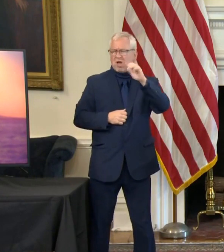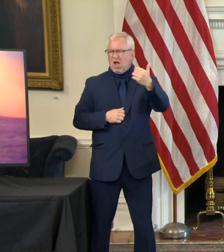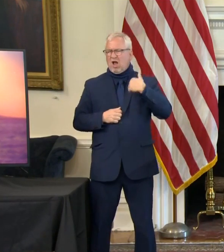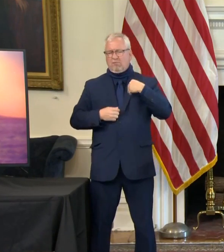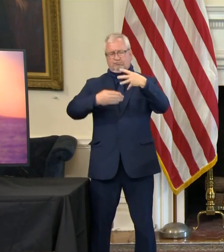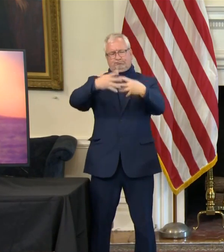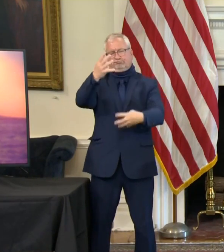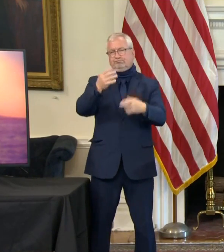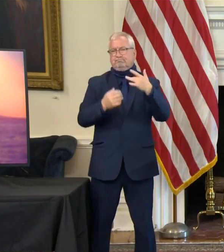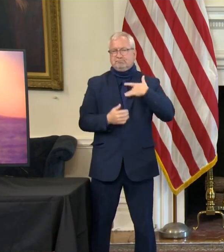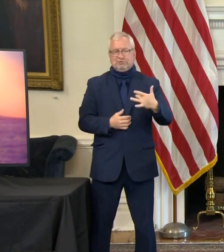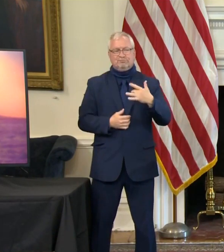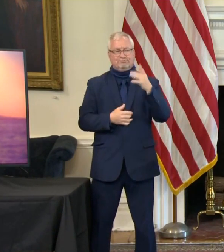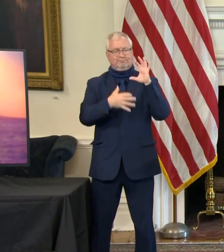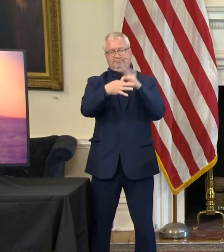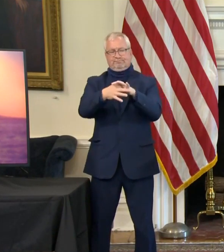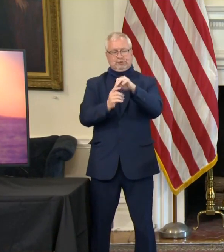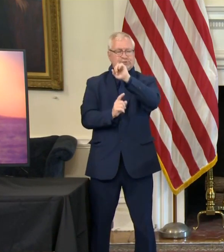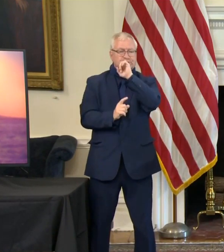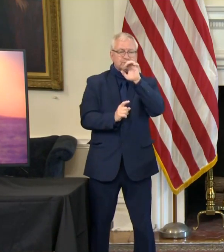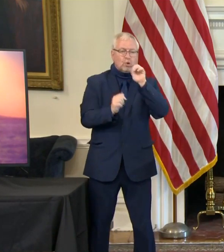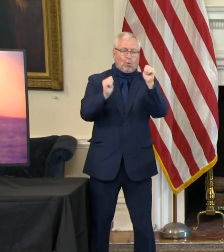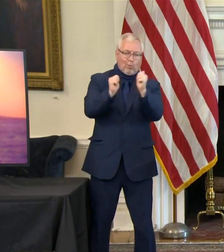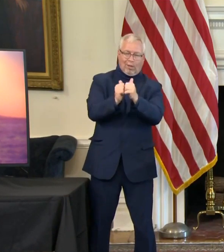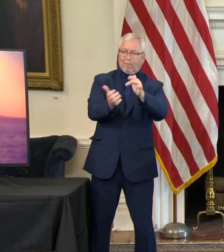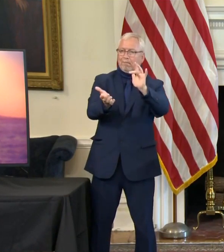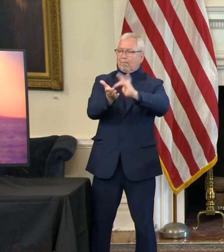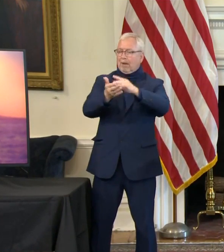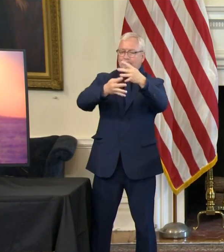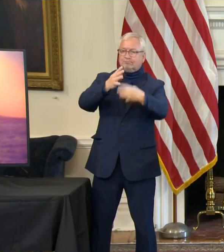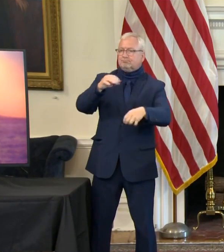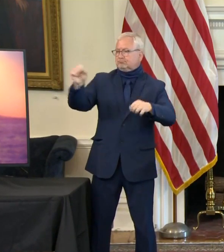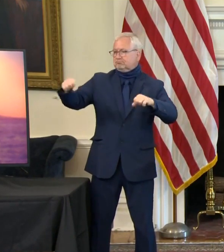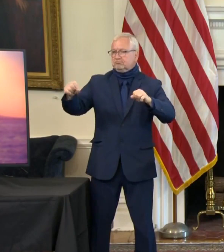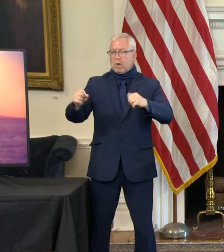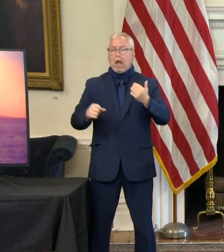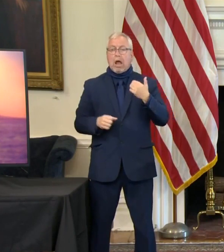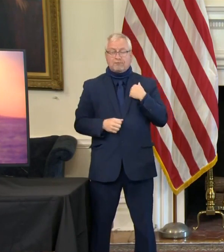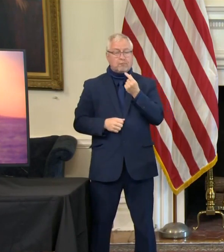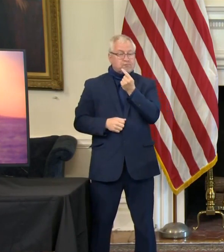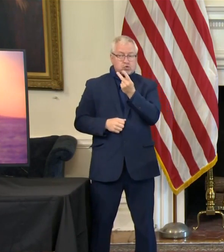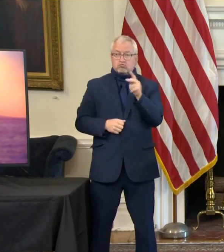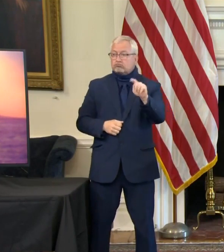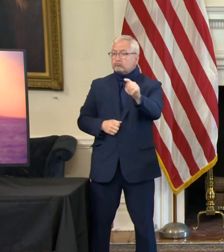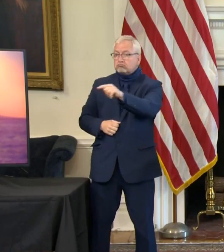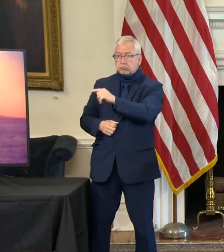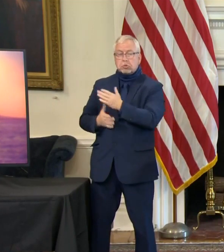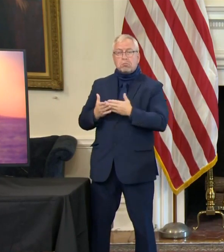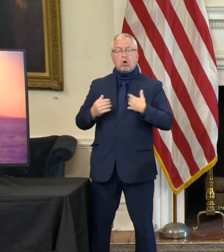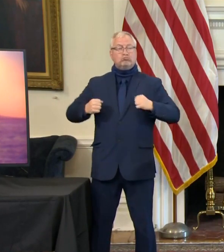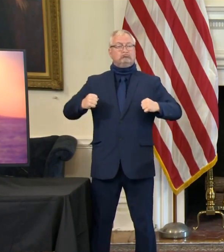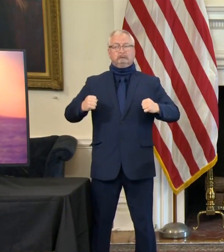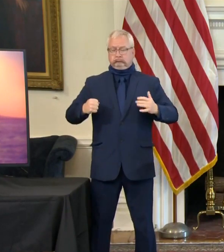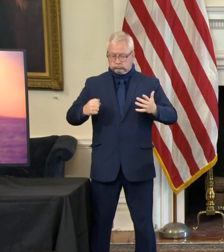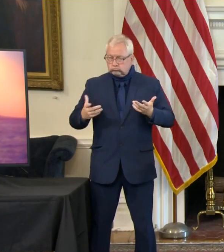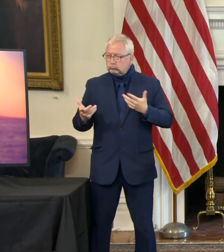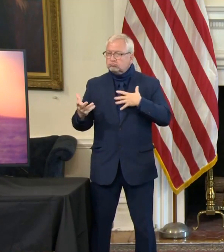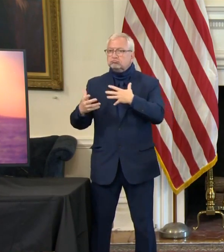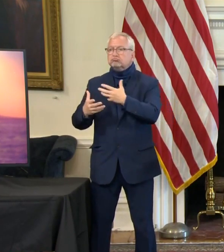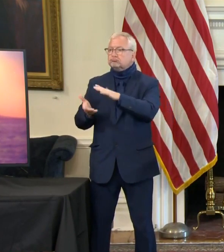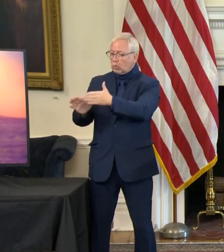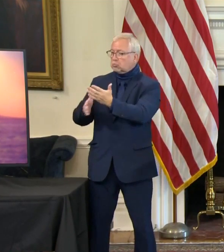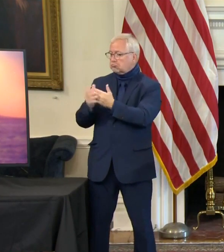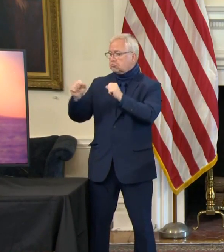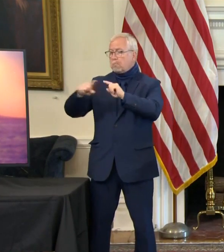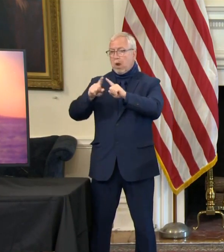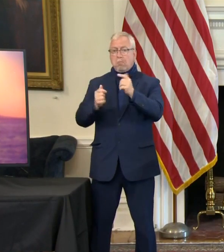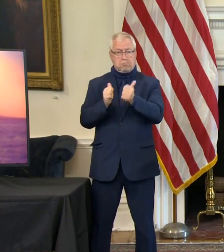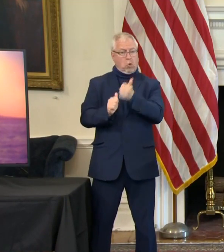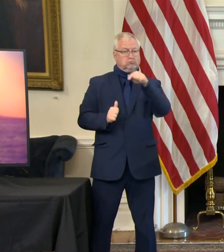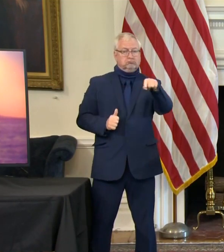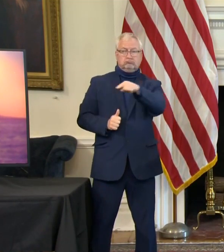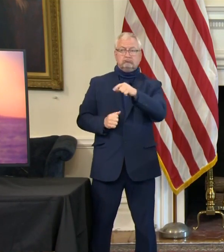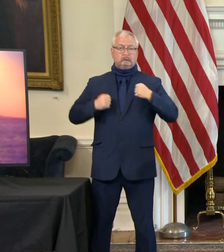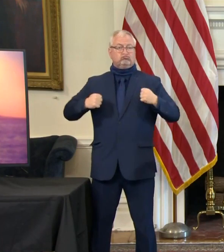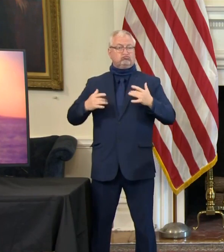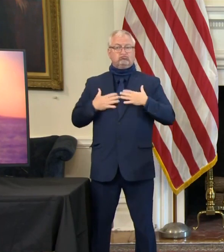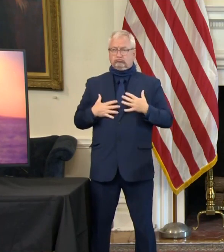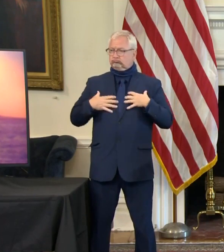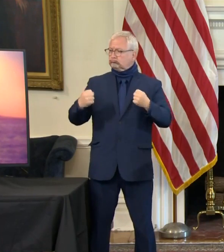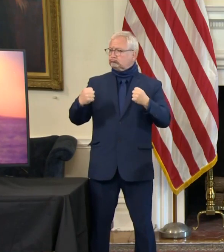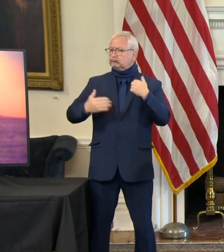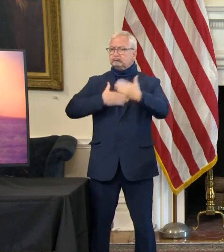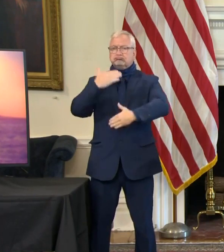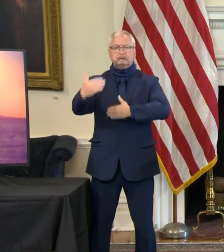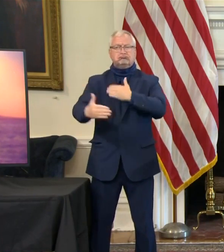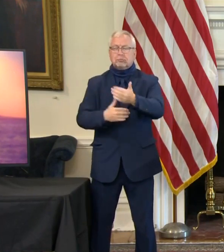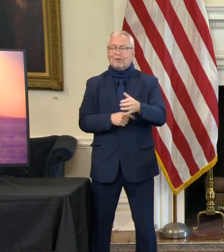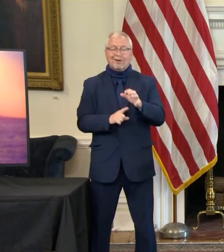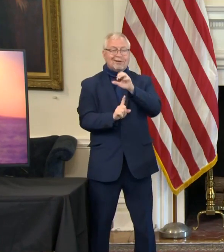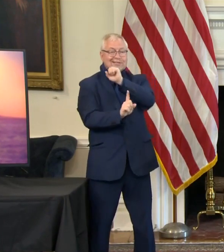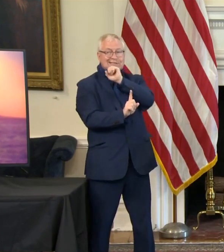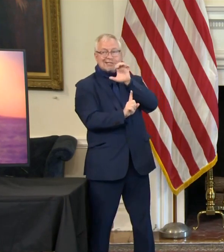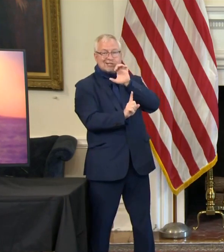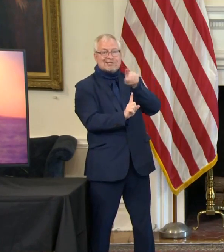I DO NOT KNOW THE EXACT STATS TODAY BUT THERE IS NO QUESTION THAT HEALTHY STRONGER YOUNGER PEOPLE, WHILE NOT IMMUNE, THEIR DEATH RATES ARE MUCH LOWER AND PEOPLE WHO ARE OLDER AND/OR WHO